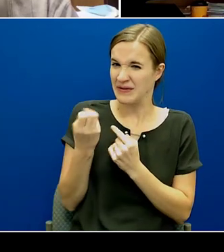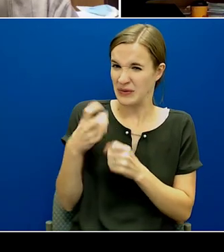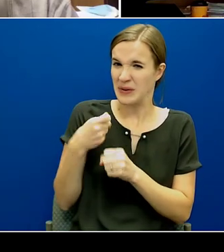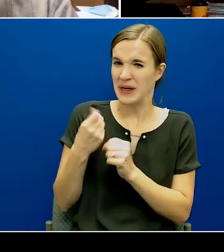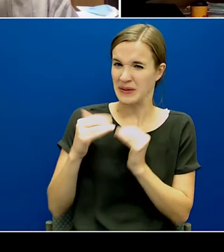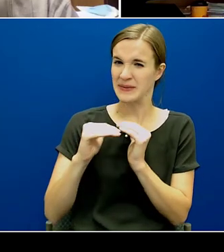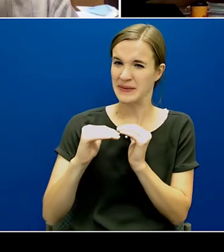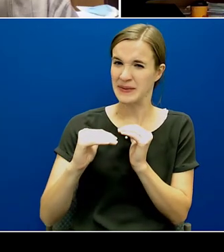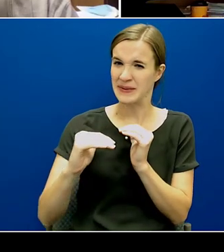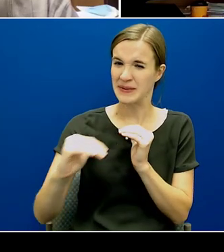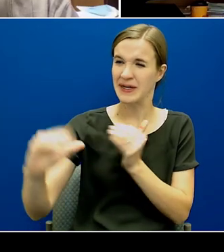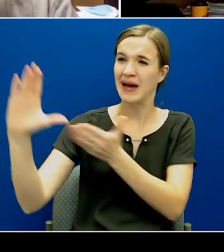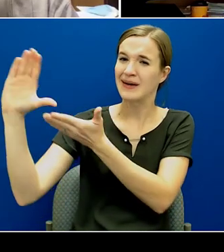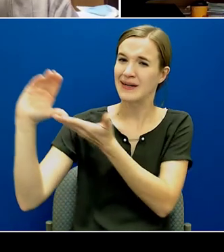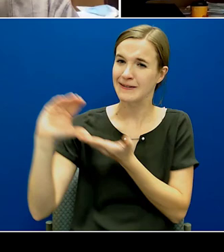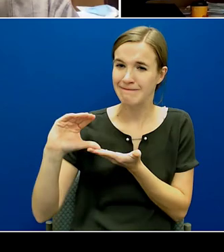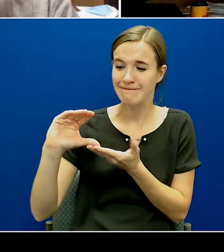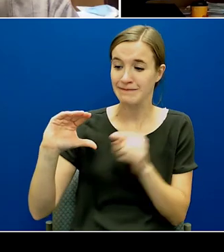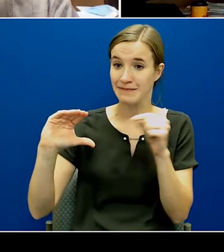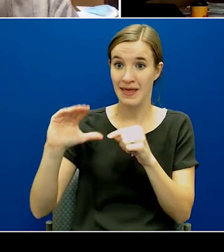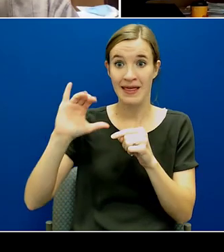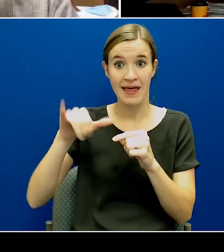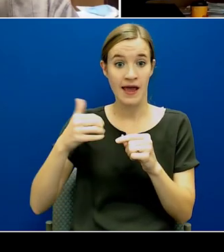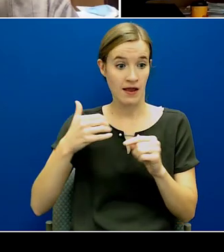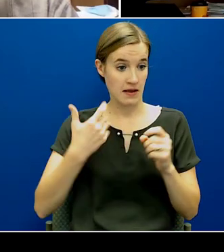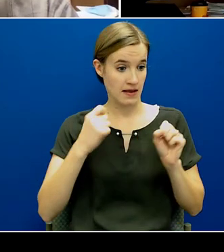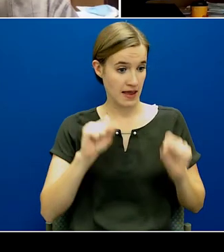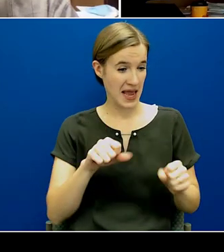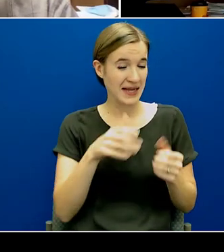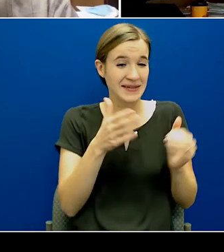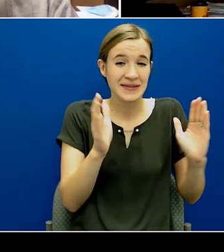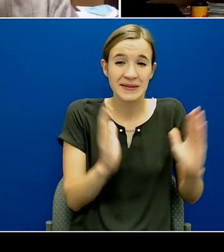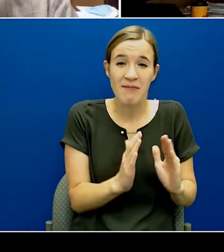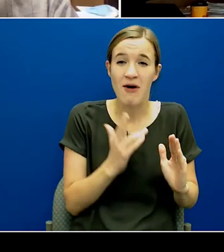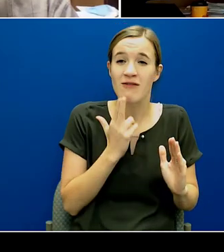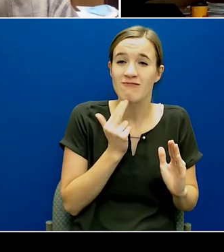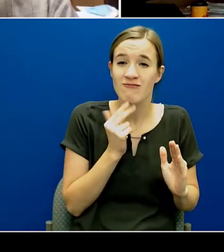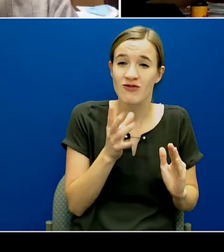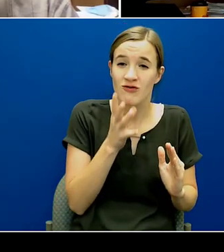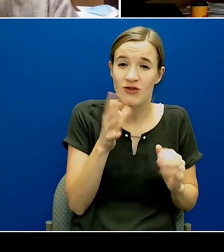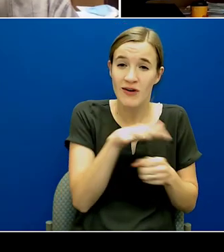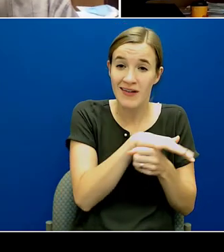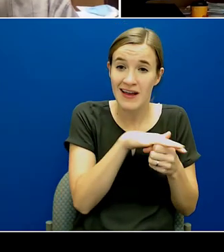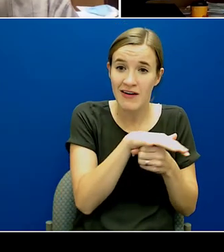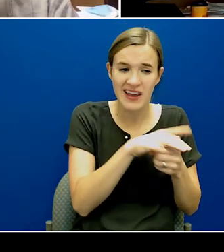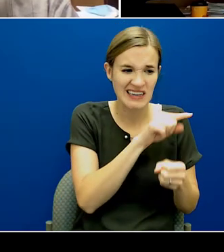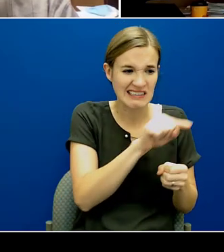the smaller rural communities where we can't find providers, because there is just not